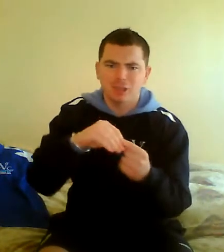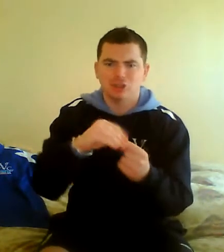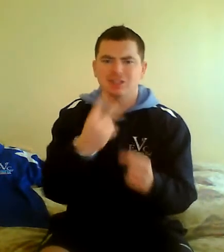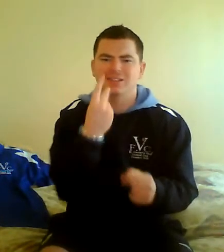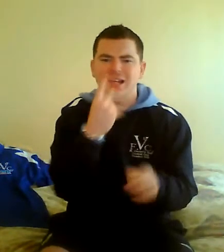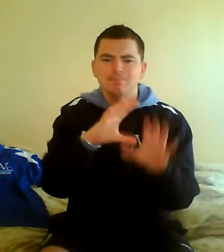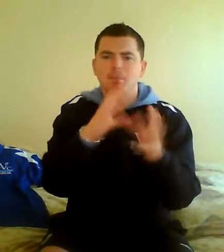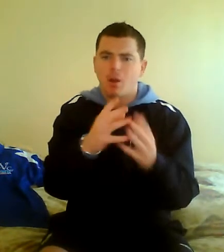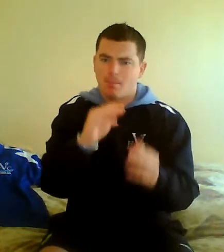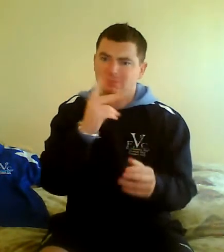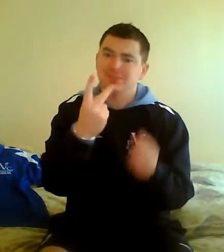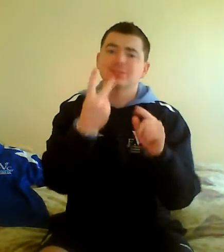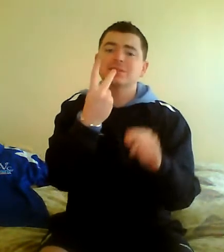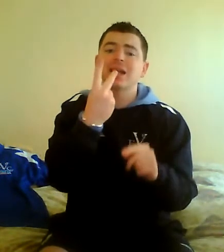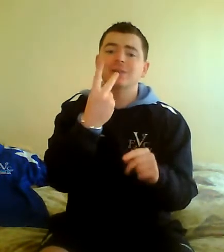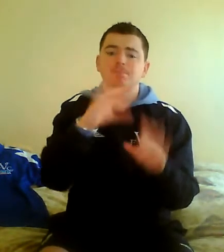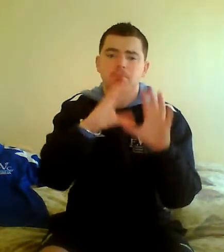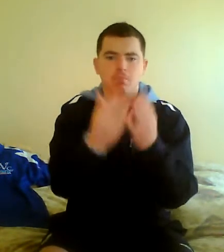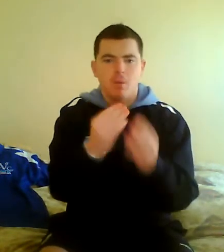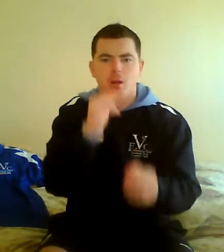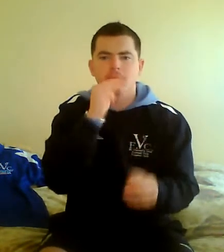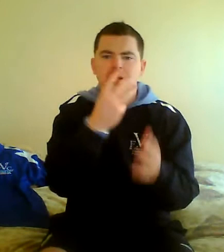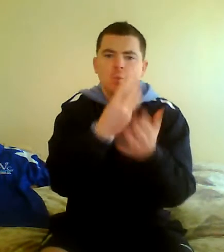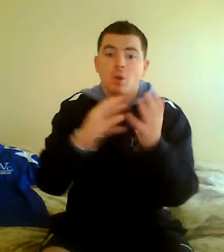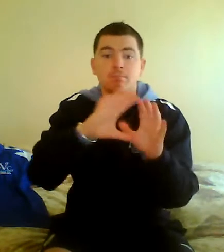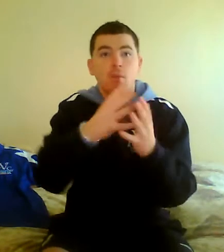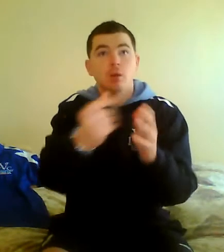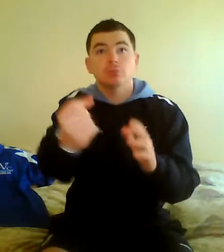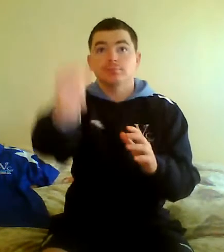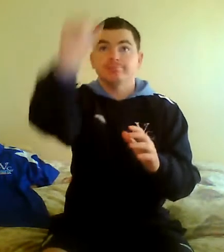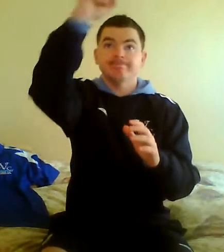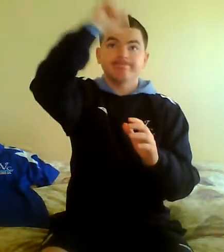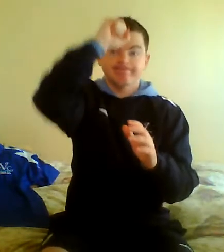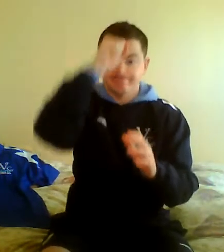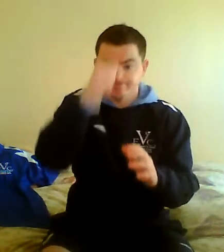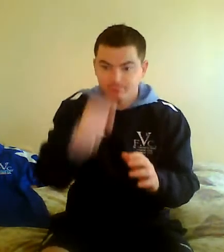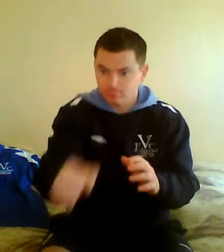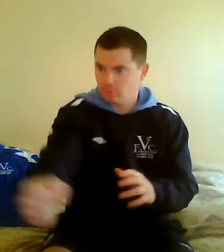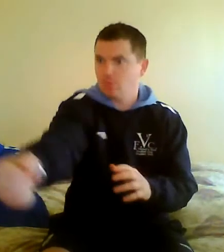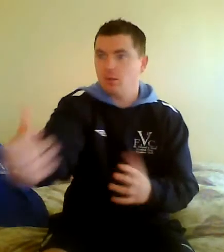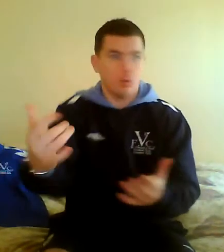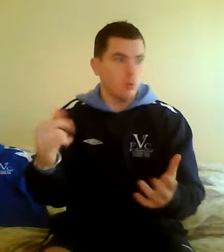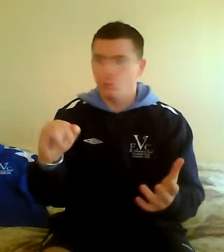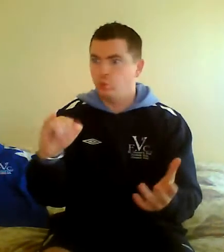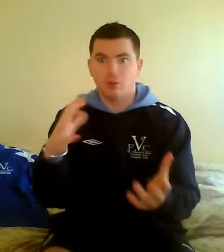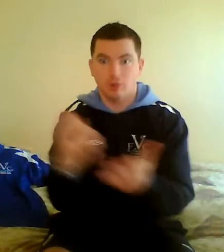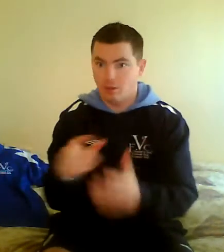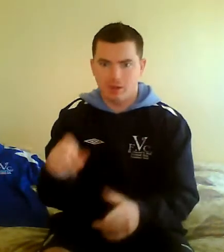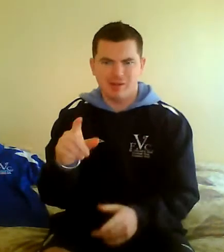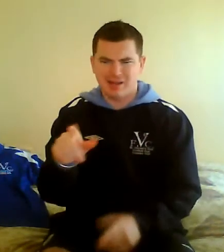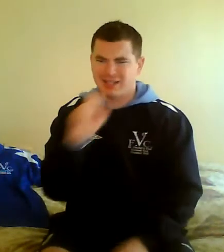especially the second ball. (the second ball is when the ball falls into a vacum of space)